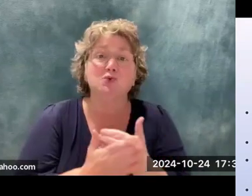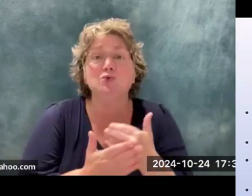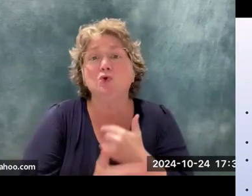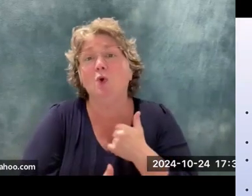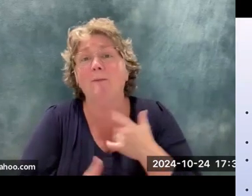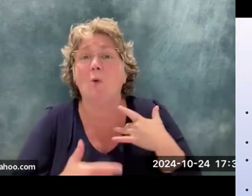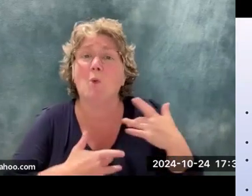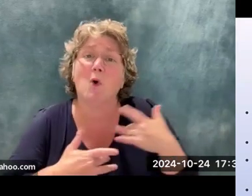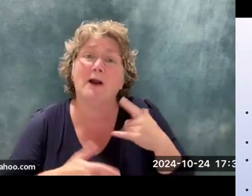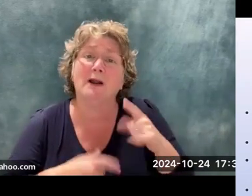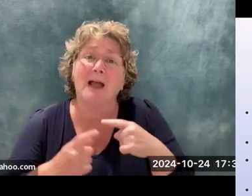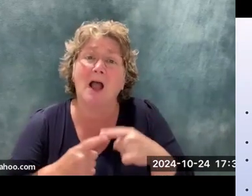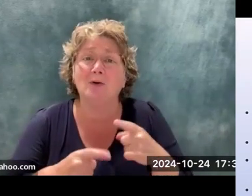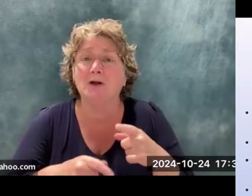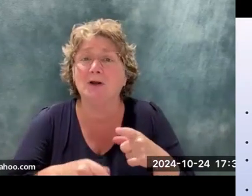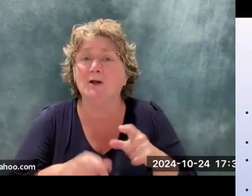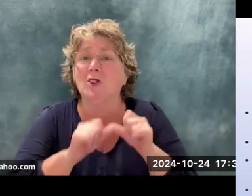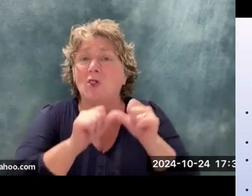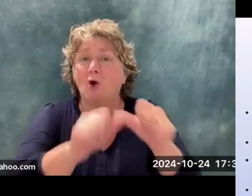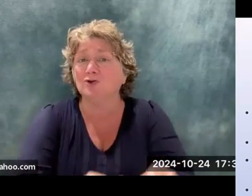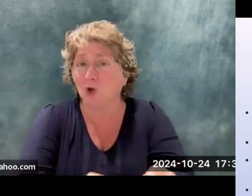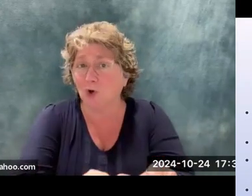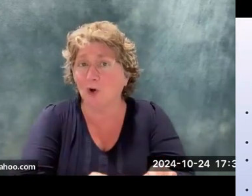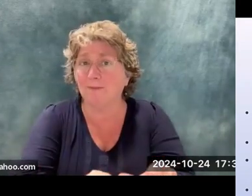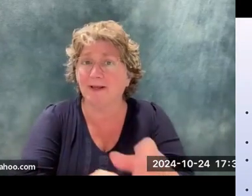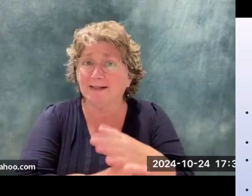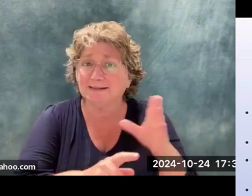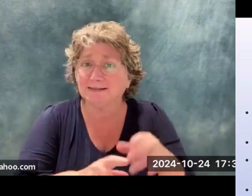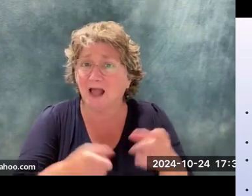It hasn't been around long enough.